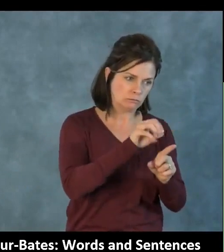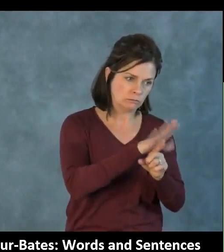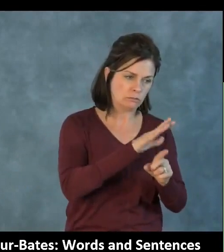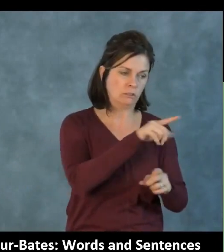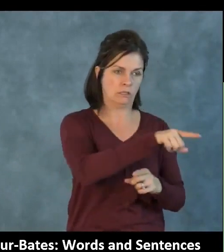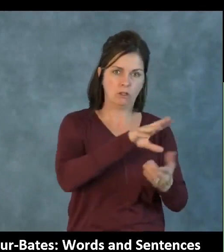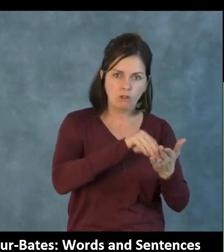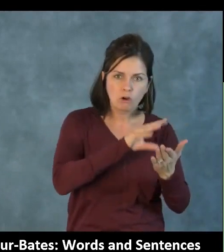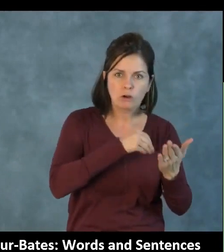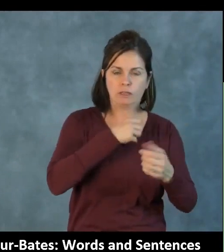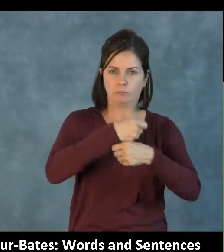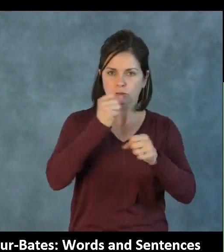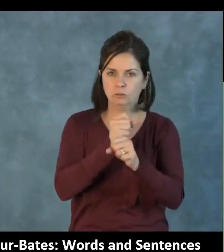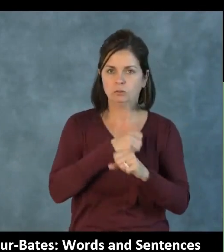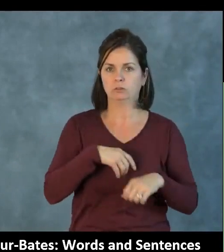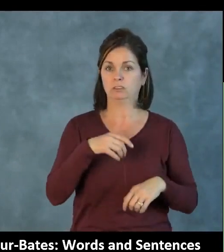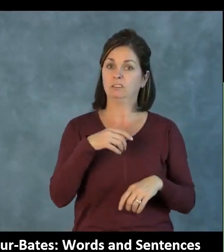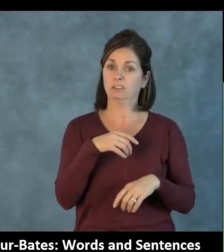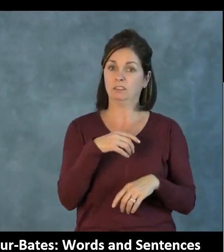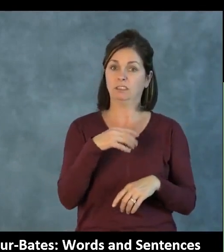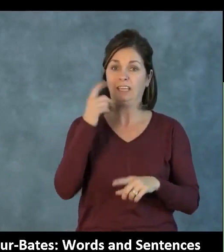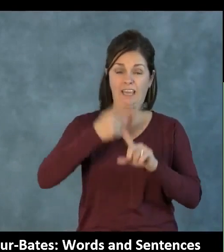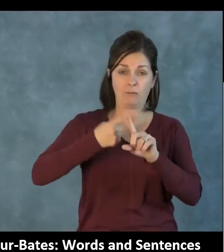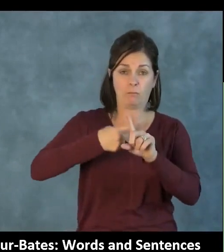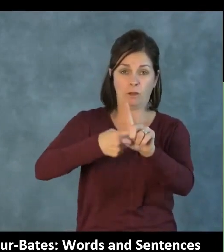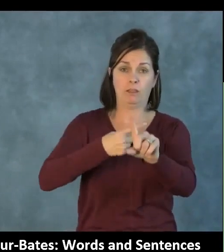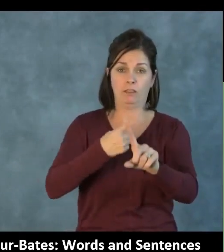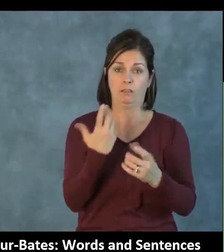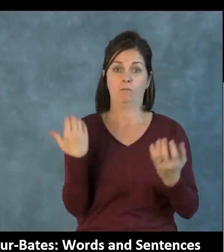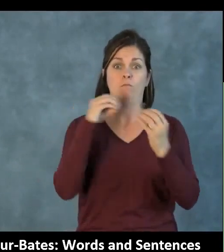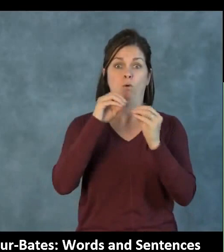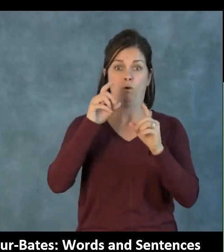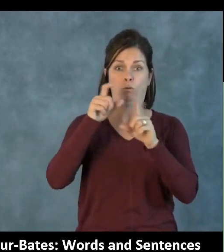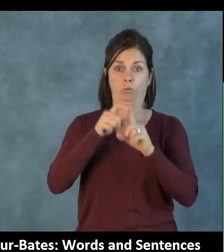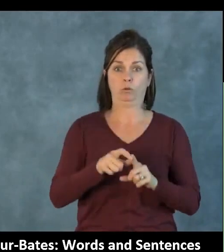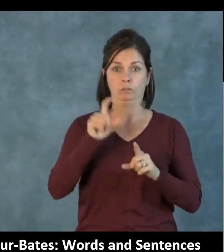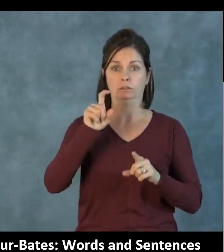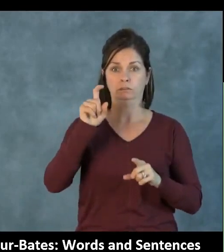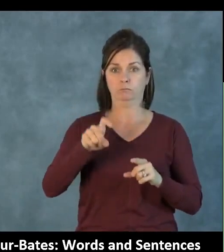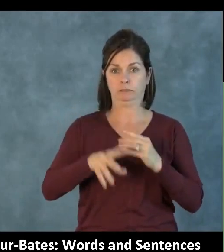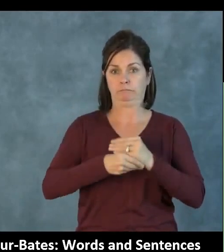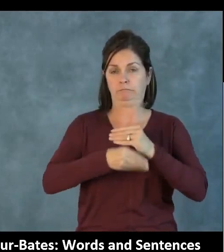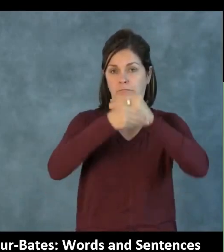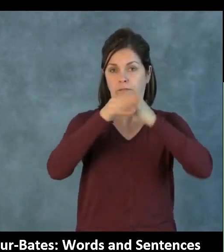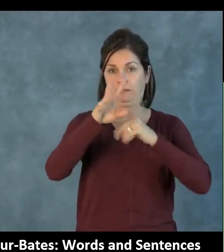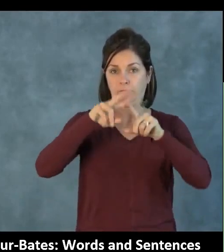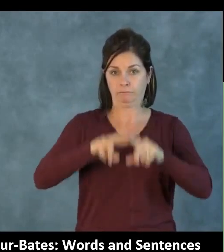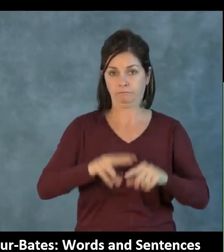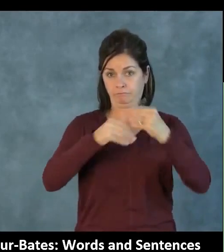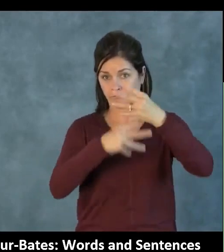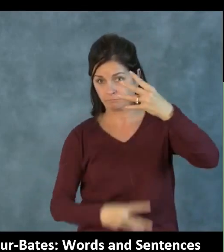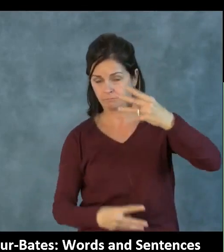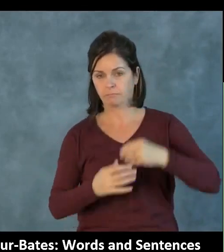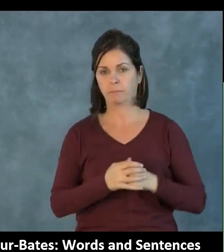producing quite a few new words every single month.